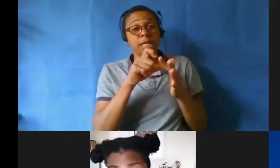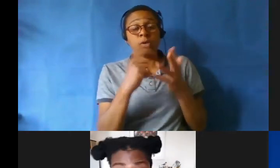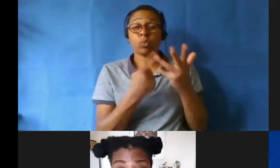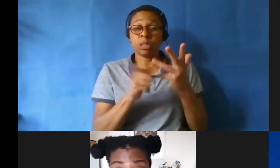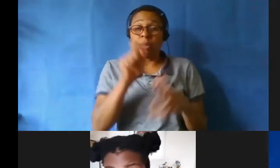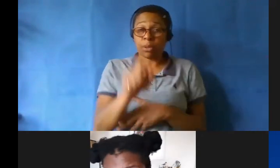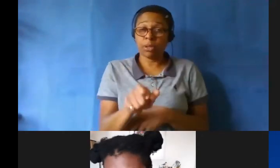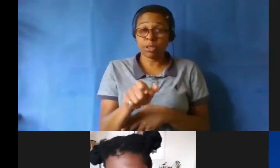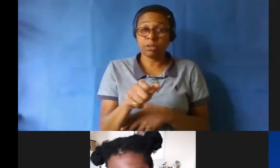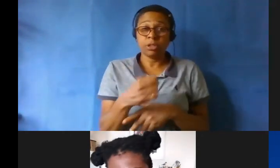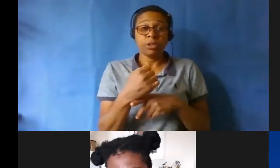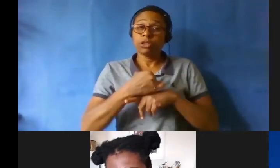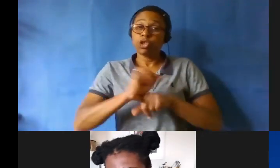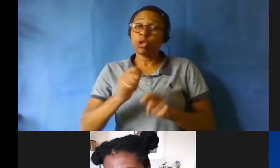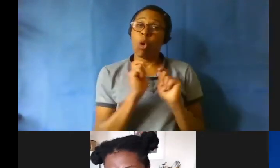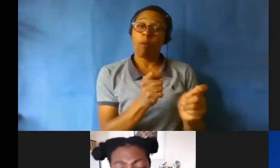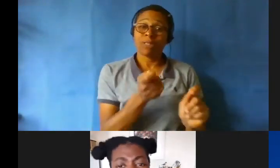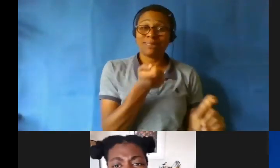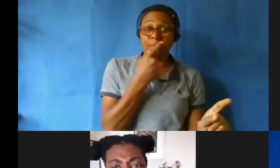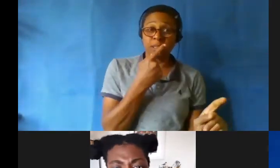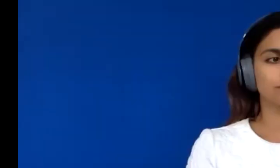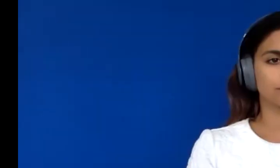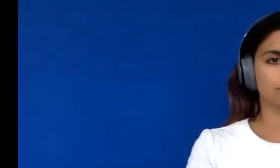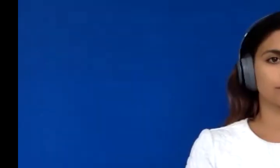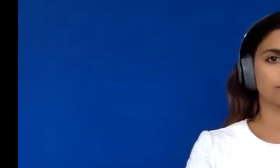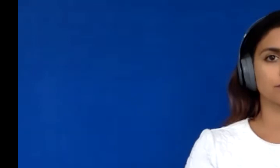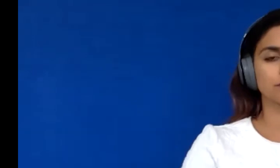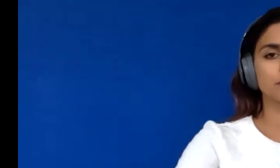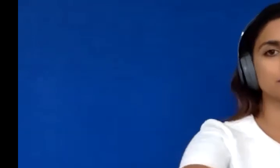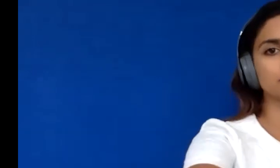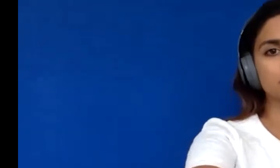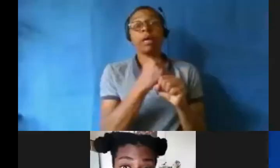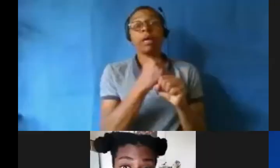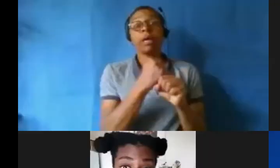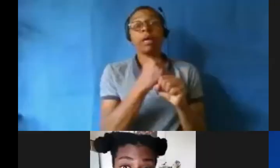Sean Rigg for officers pinning him down for eight minutes this was in 2008 so